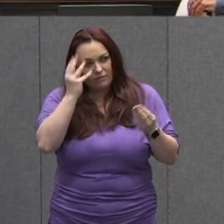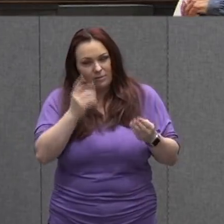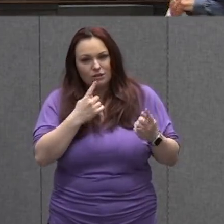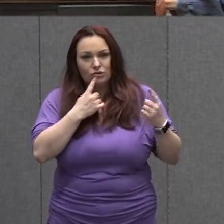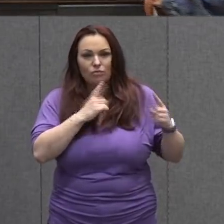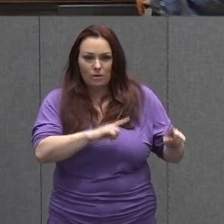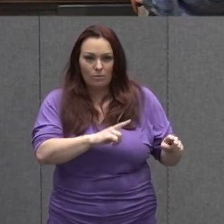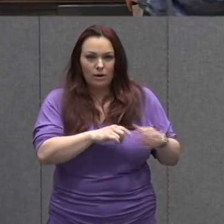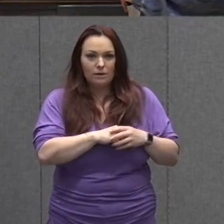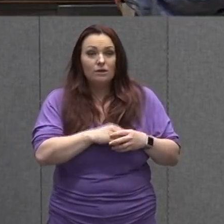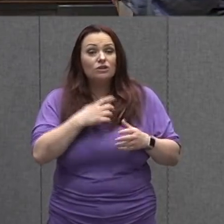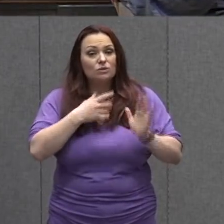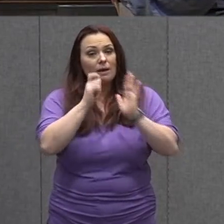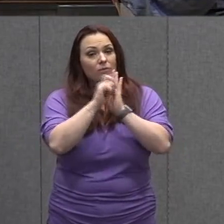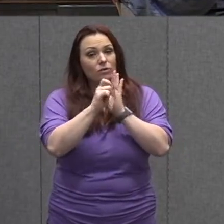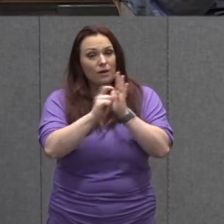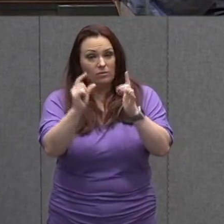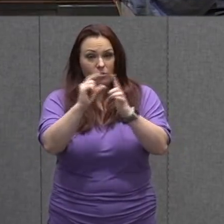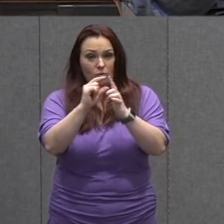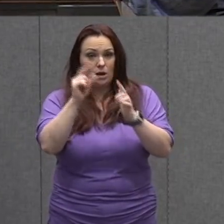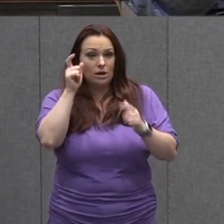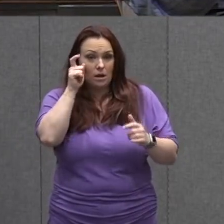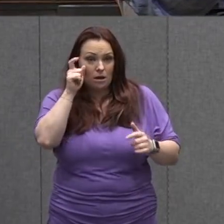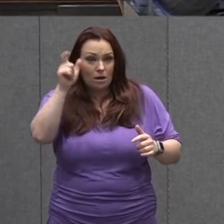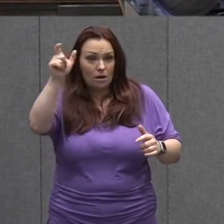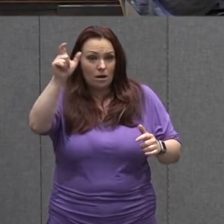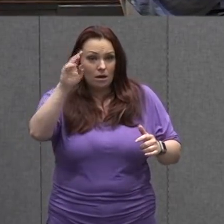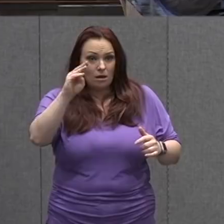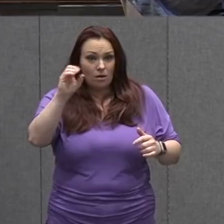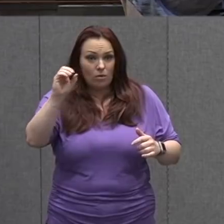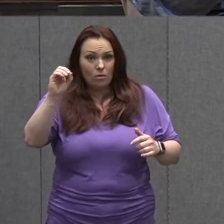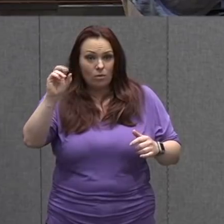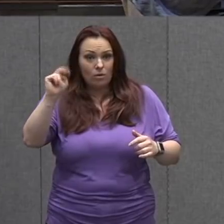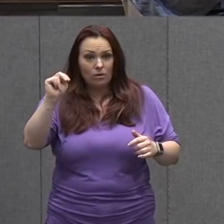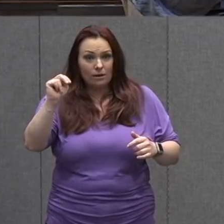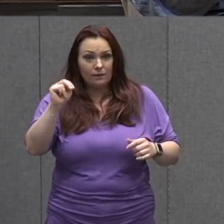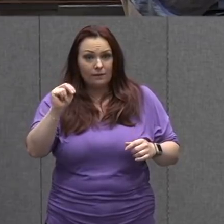So I'm gonna write moon, M-O-O-N.